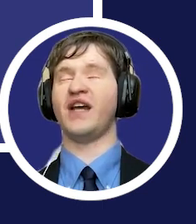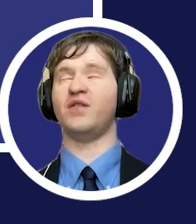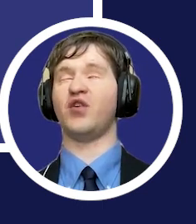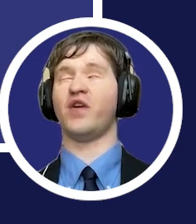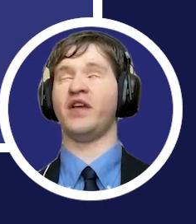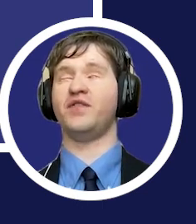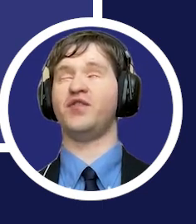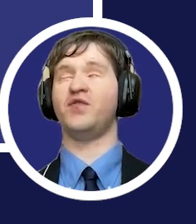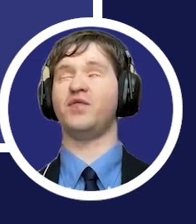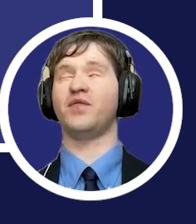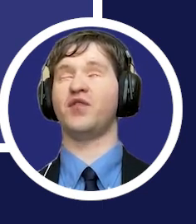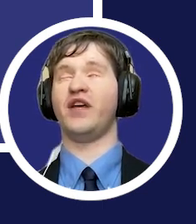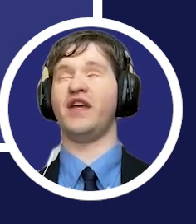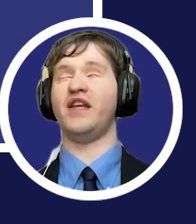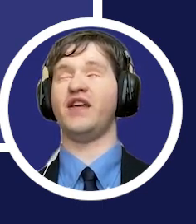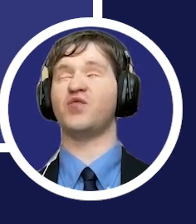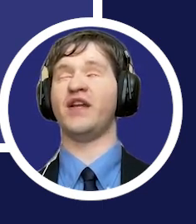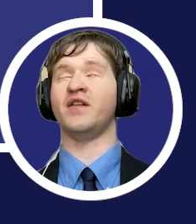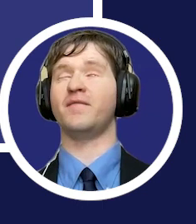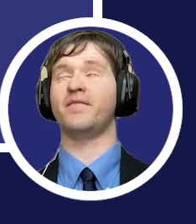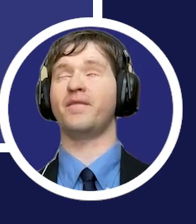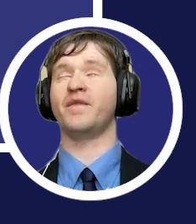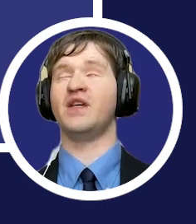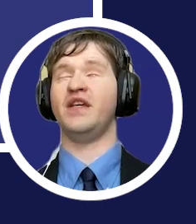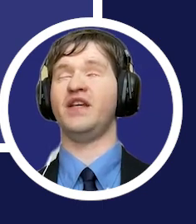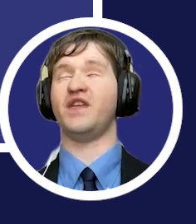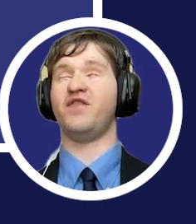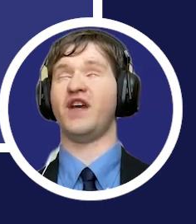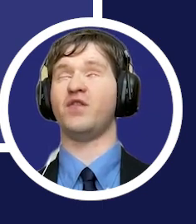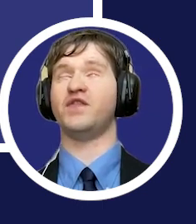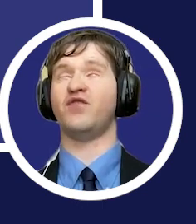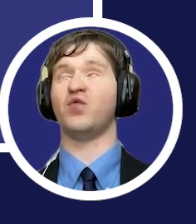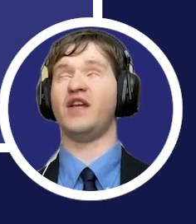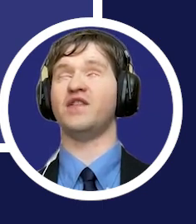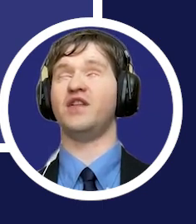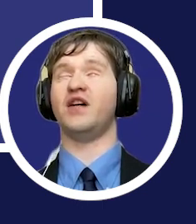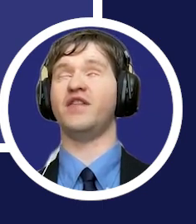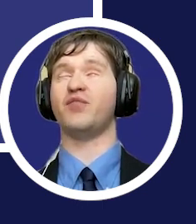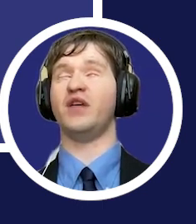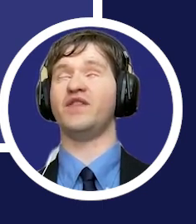Now, according to the way the ADA is written, it is a federal civil rights law that prohibits